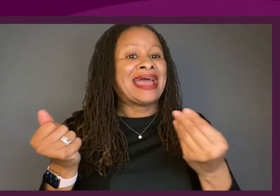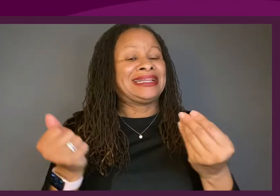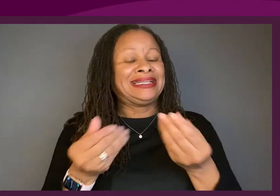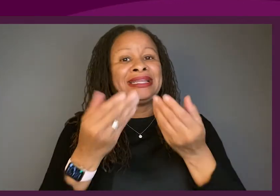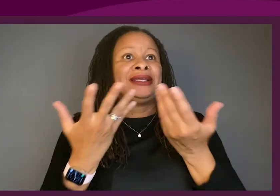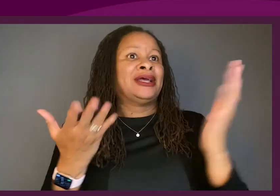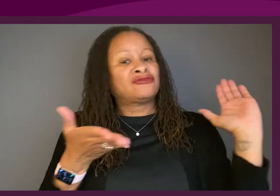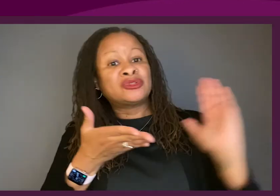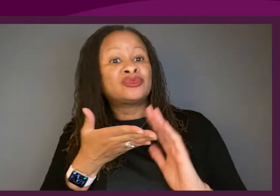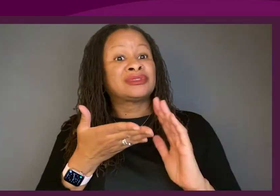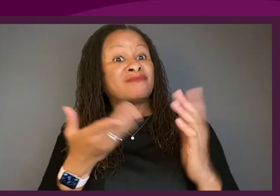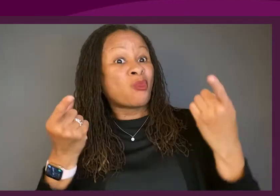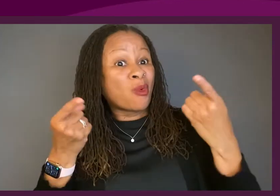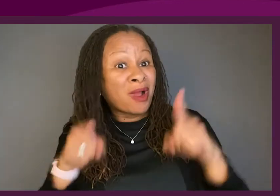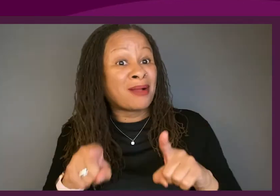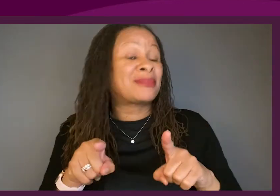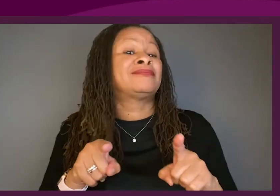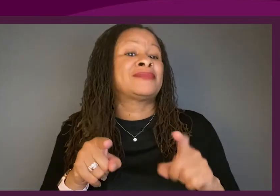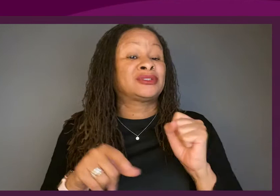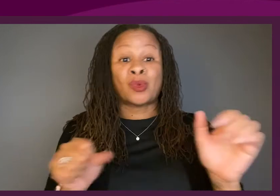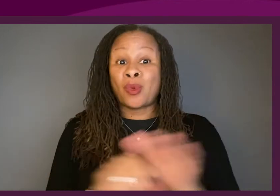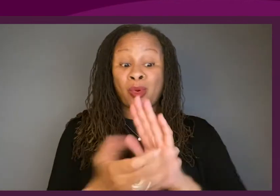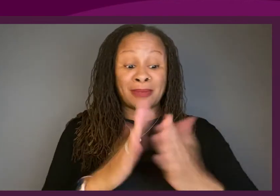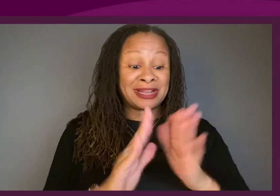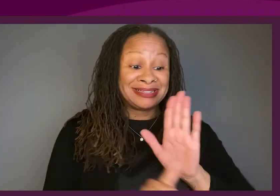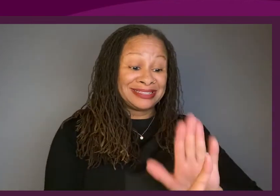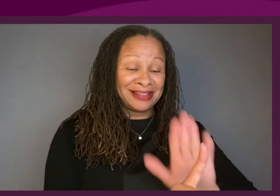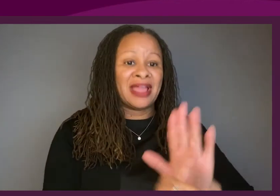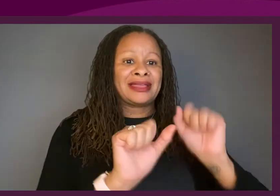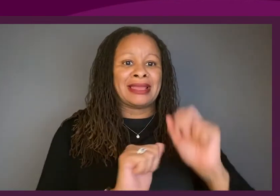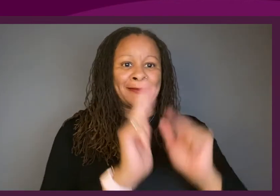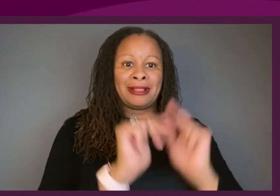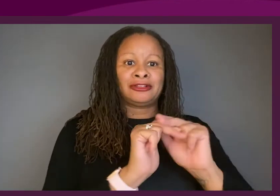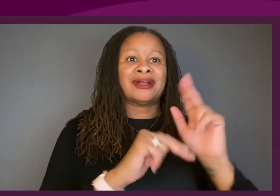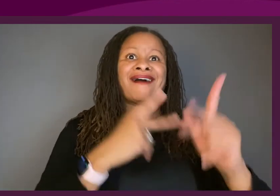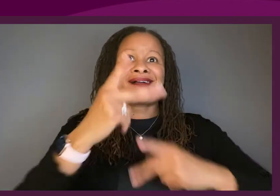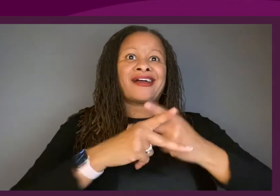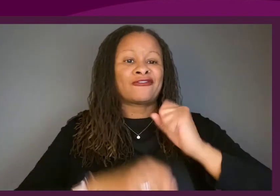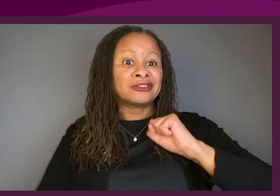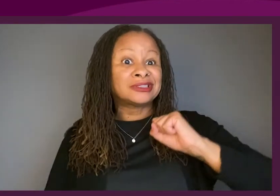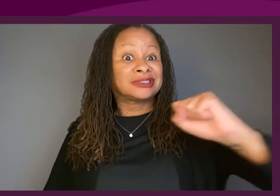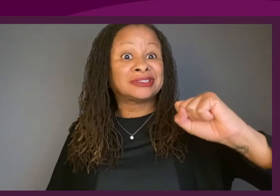a kind of resilience that benefits not just some members of the community, but in fact